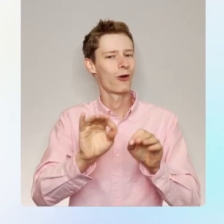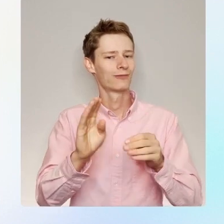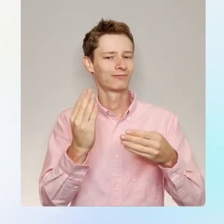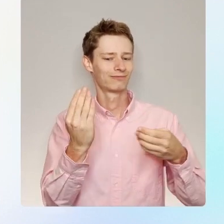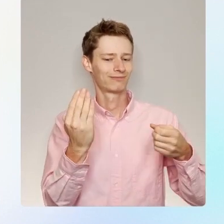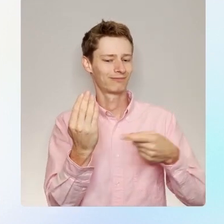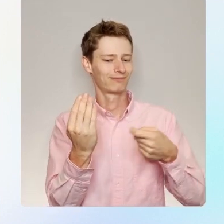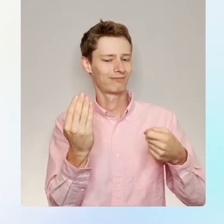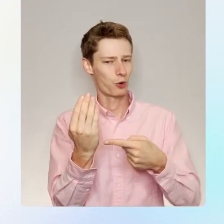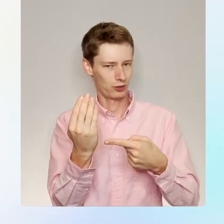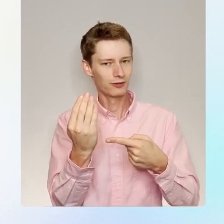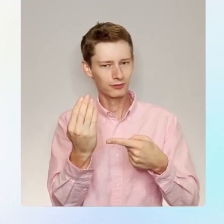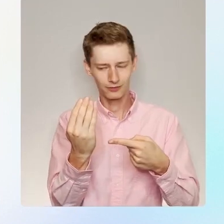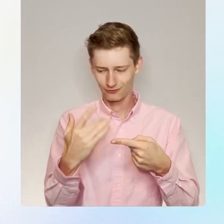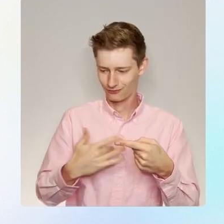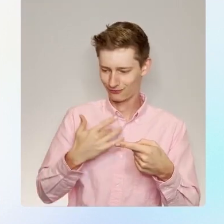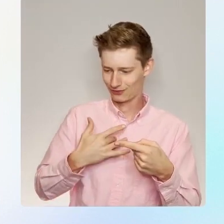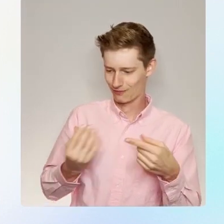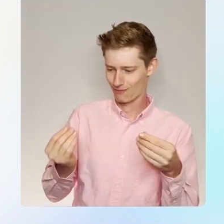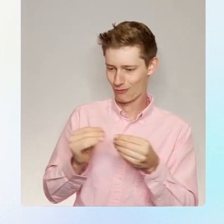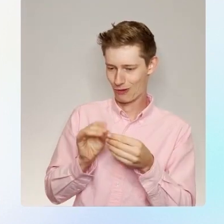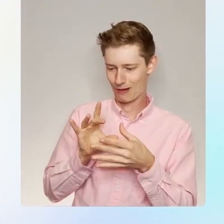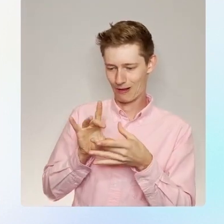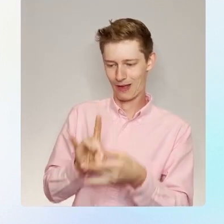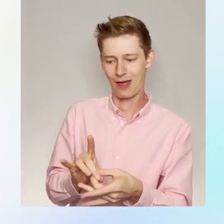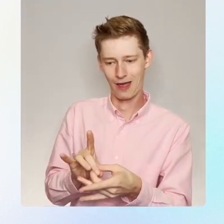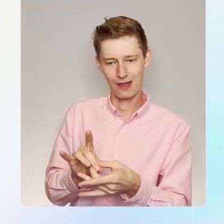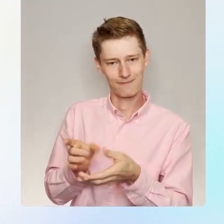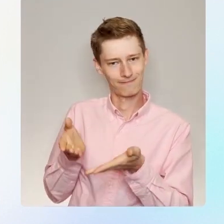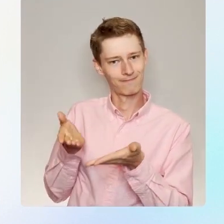to feeling more connected and present in the metaverse.